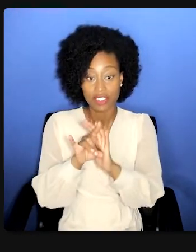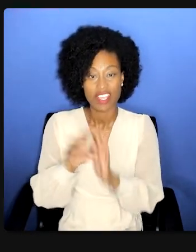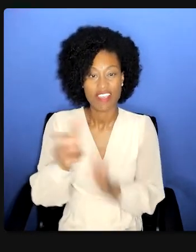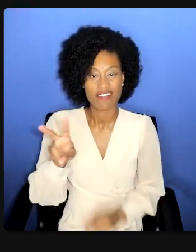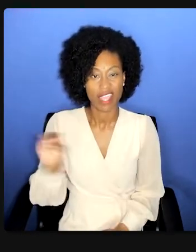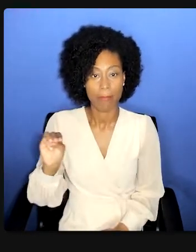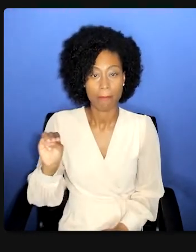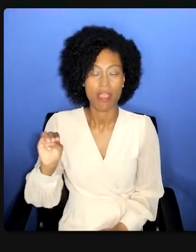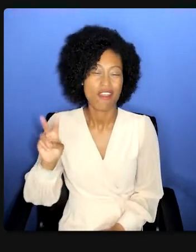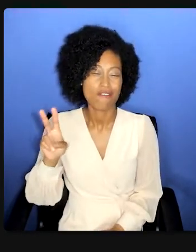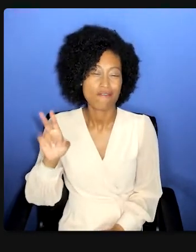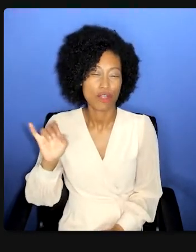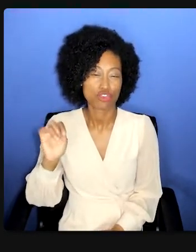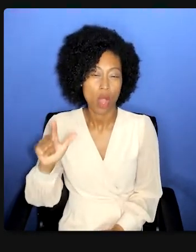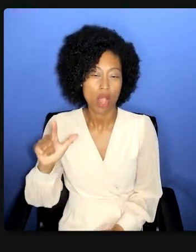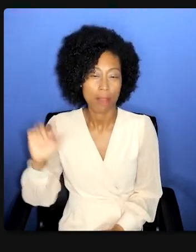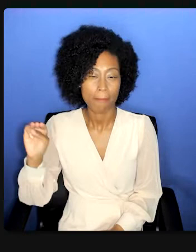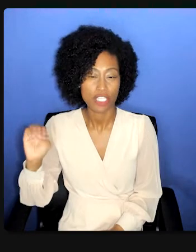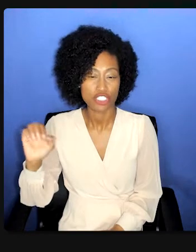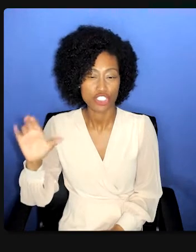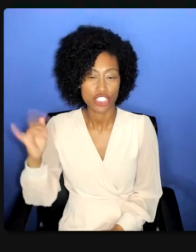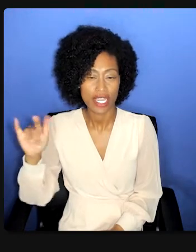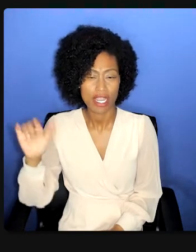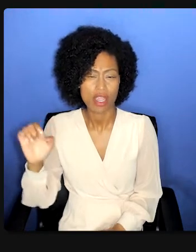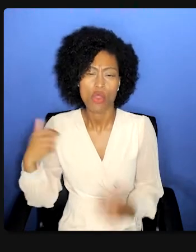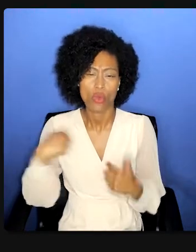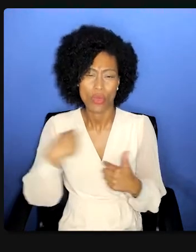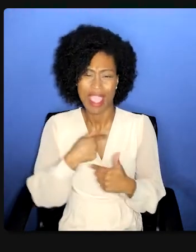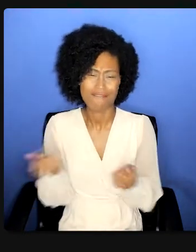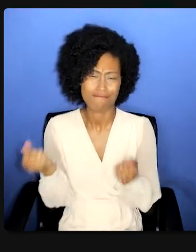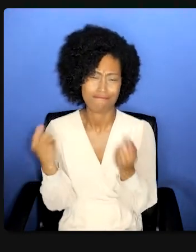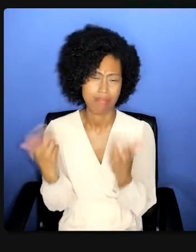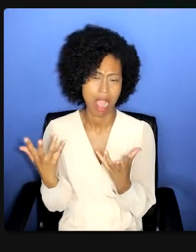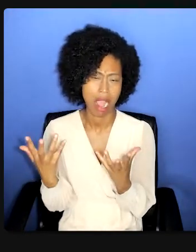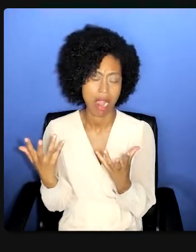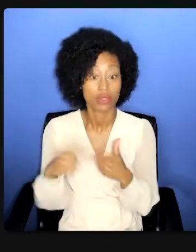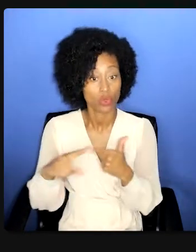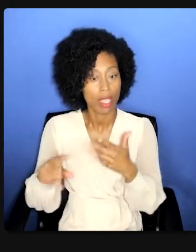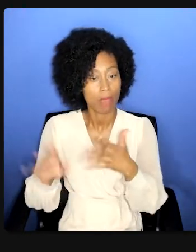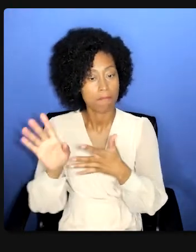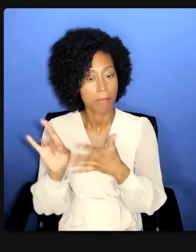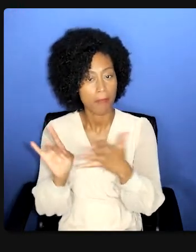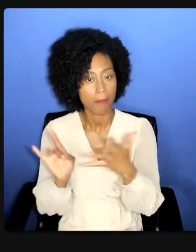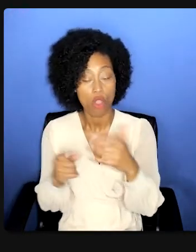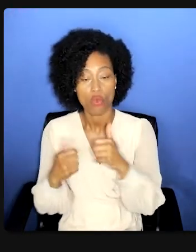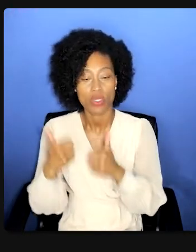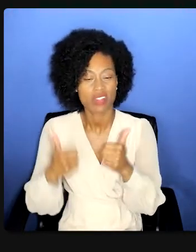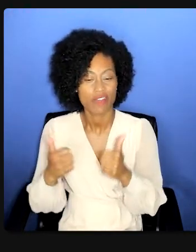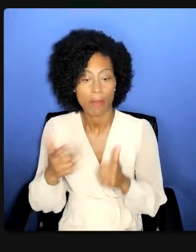We have plenty of stages, so you can pick which one you like. We support Windows and Linux,